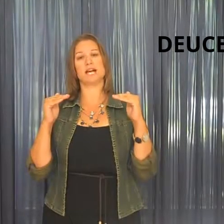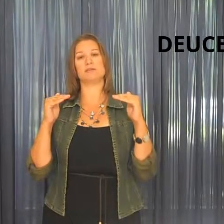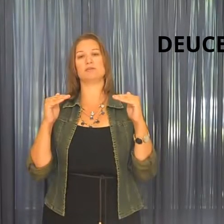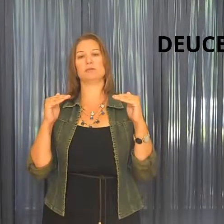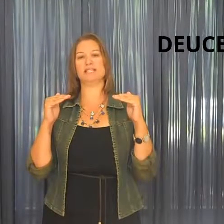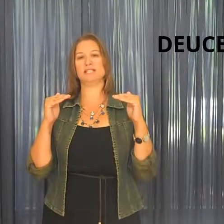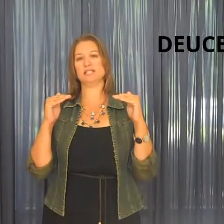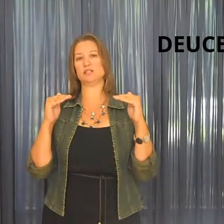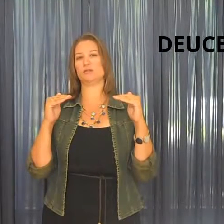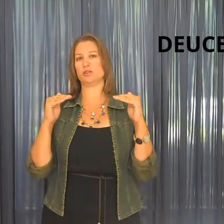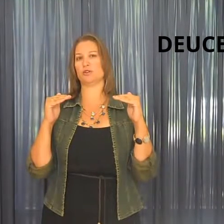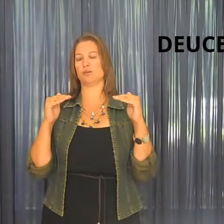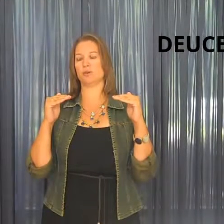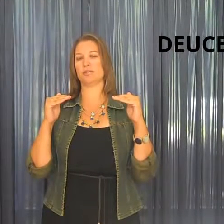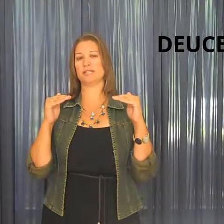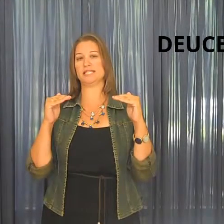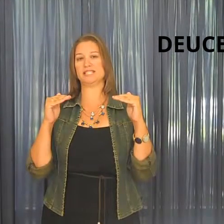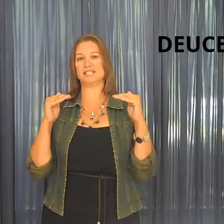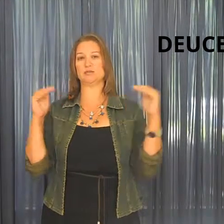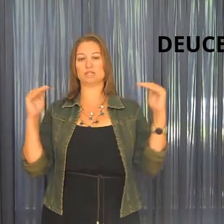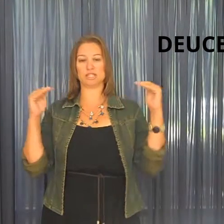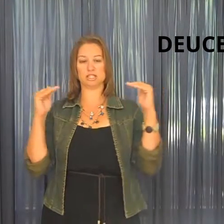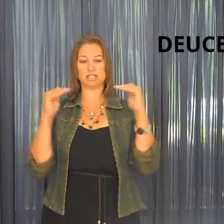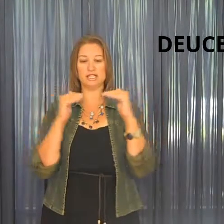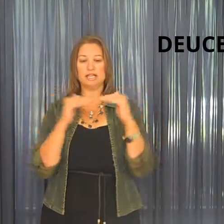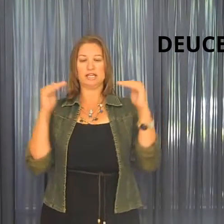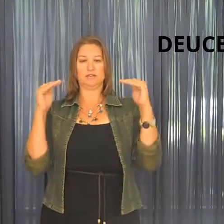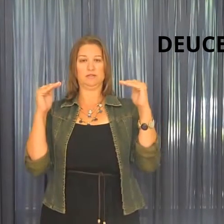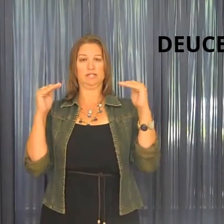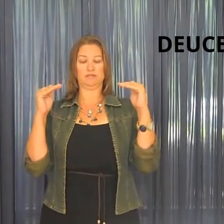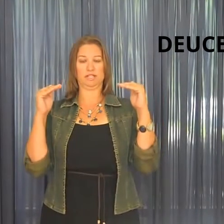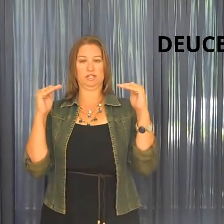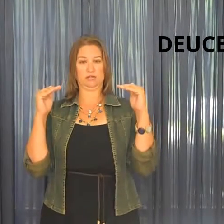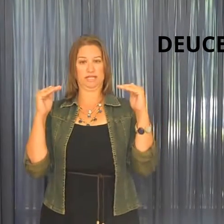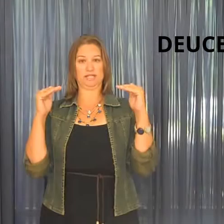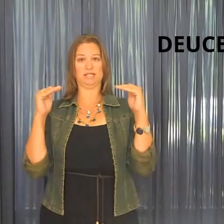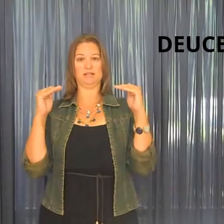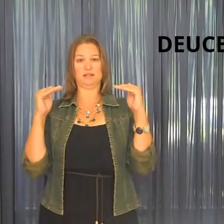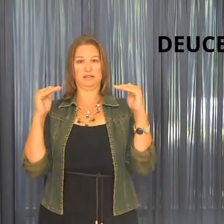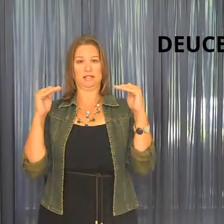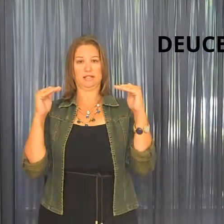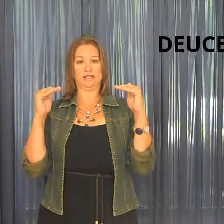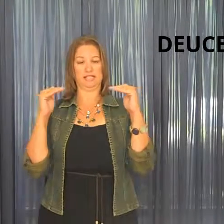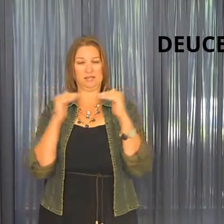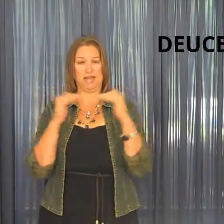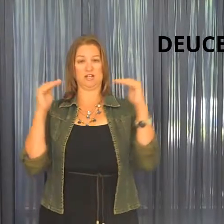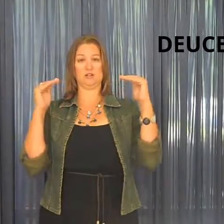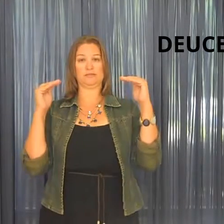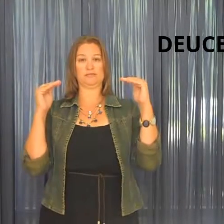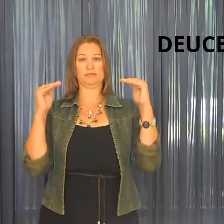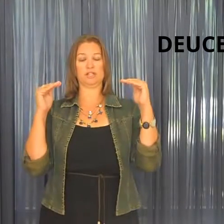it will be easier for your opponent to see you clearly if you simply do it in this manner.